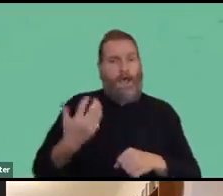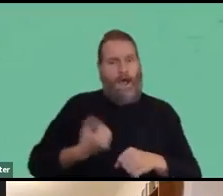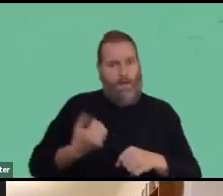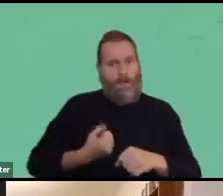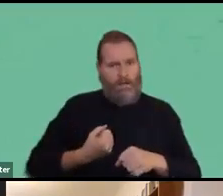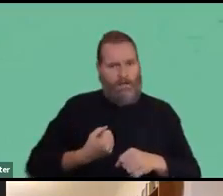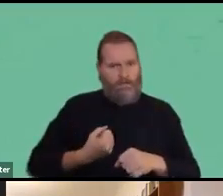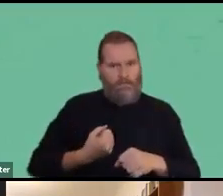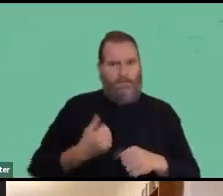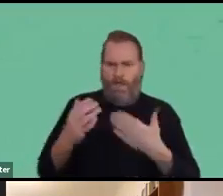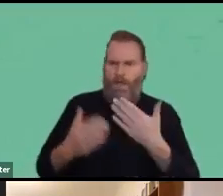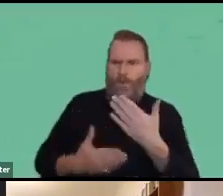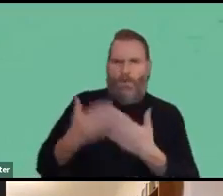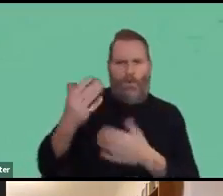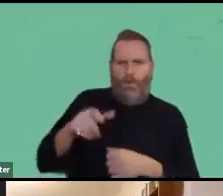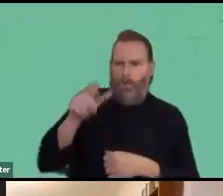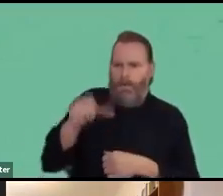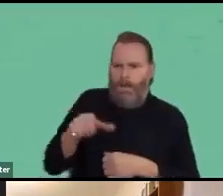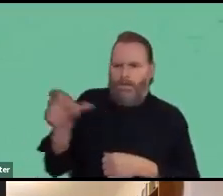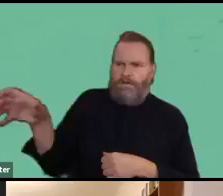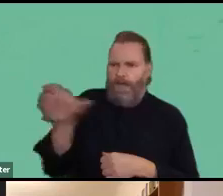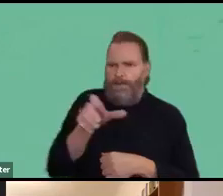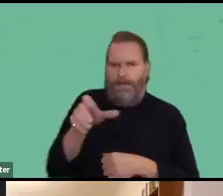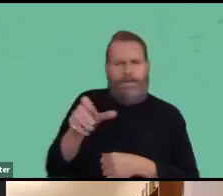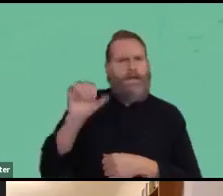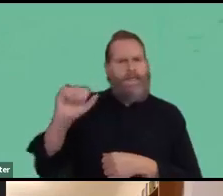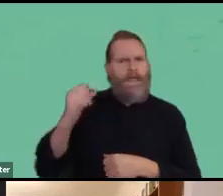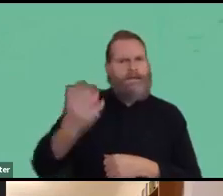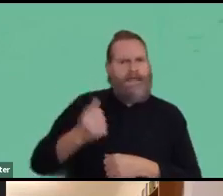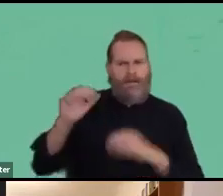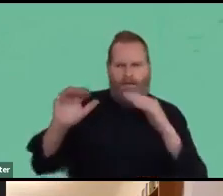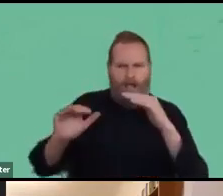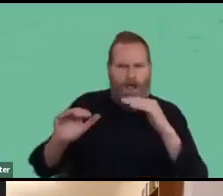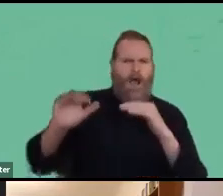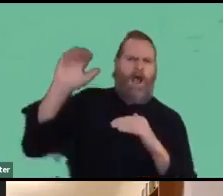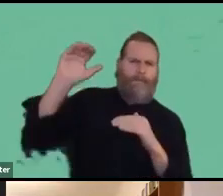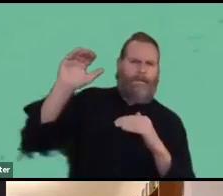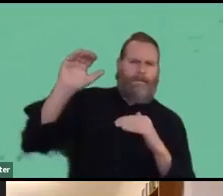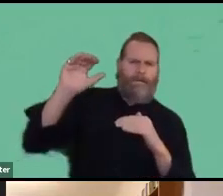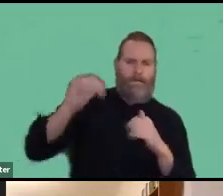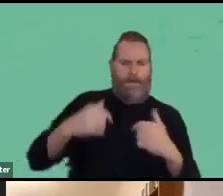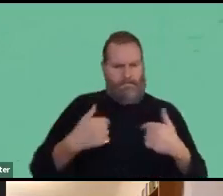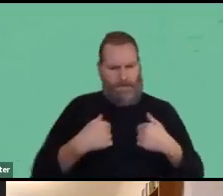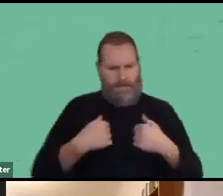not on the max after 20 years in the grade, really says it all. So Mark I don't know if you